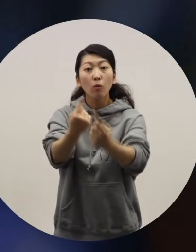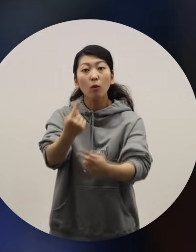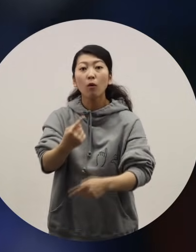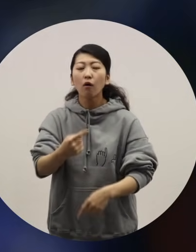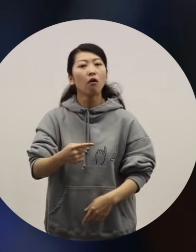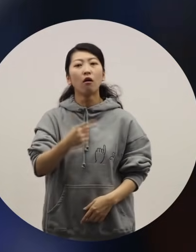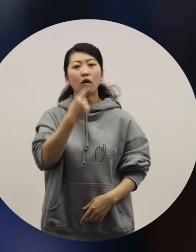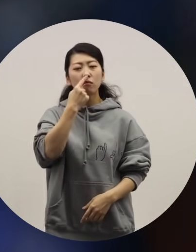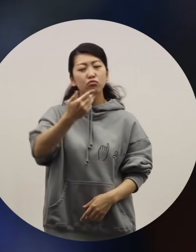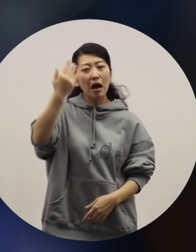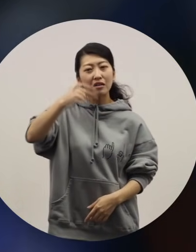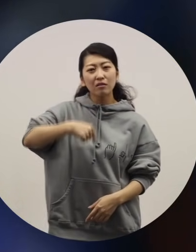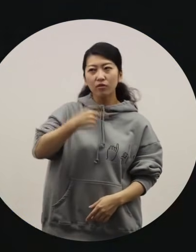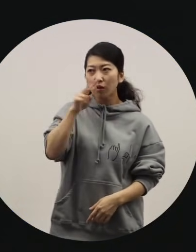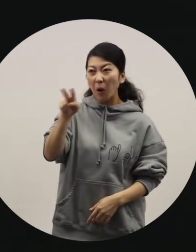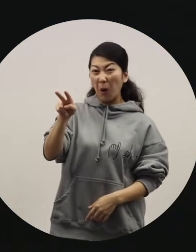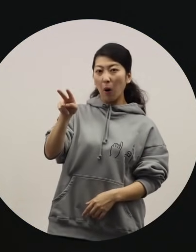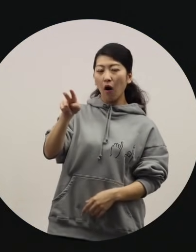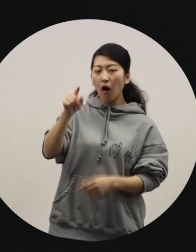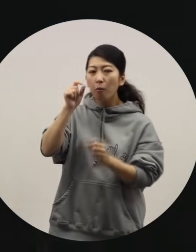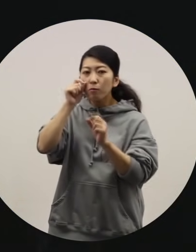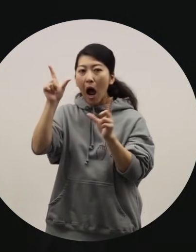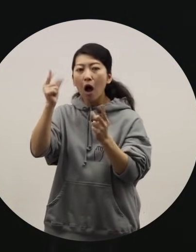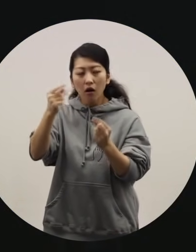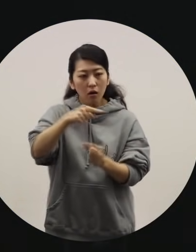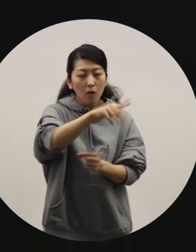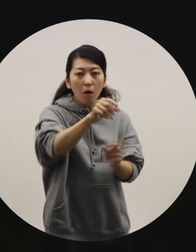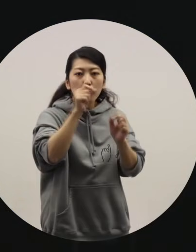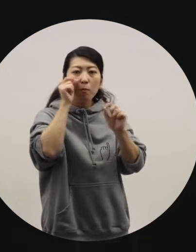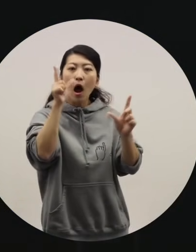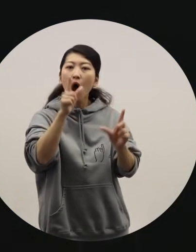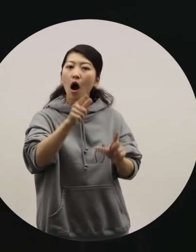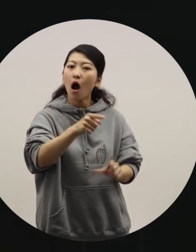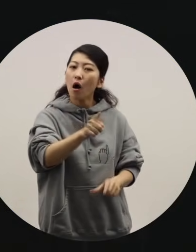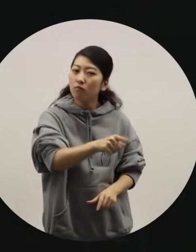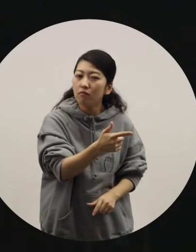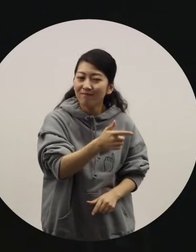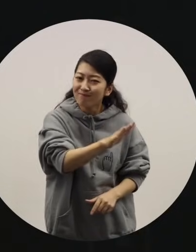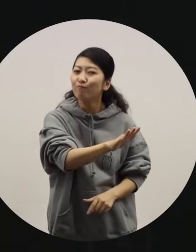makes it possible for people to accept new fashion like I once did.